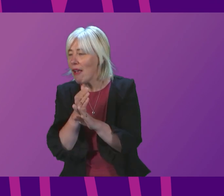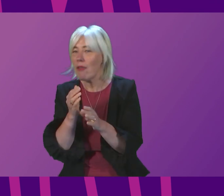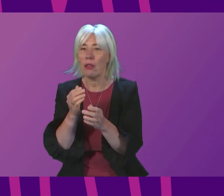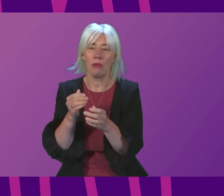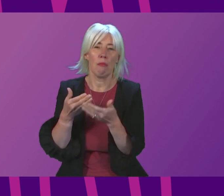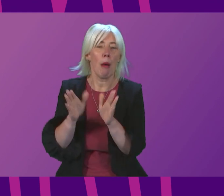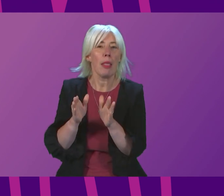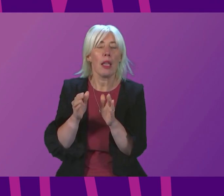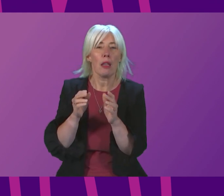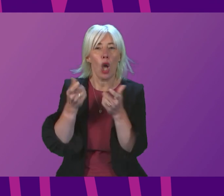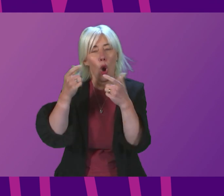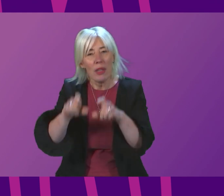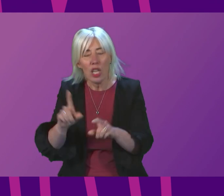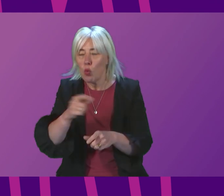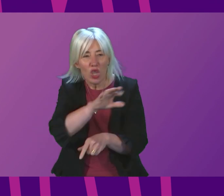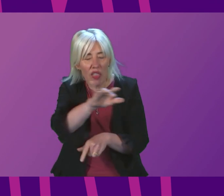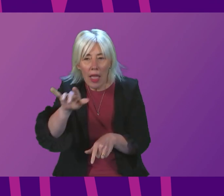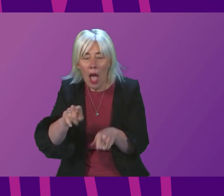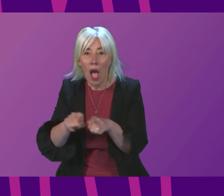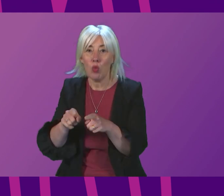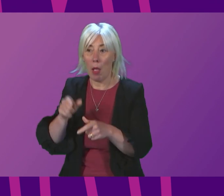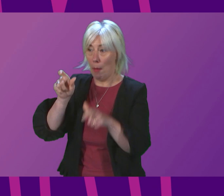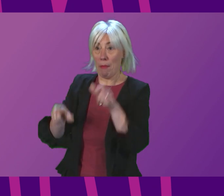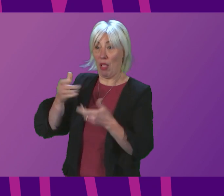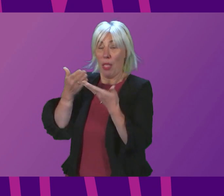offers from members of the public who have generously offered to open their own homes.